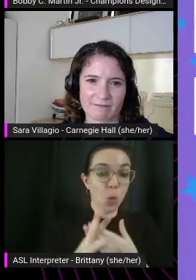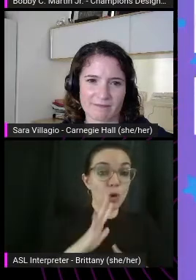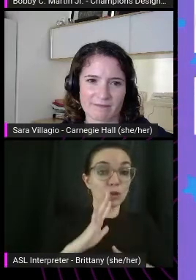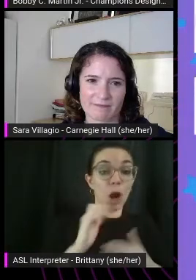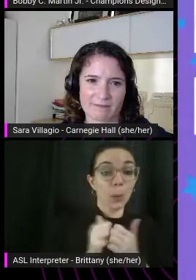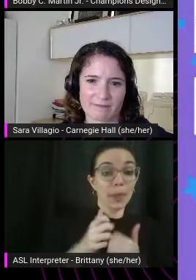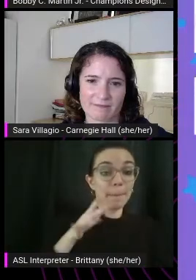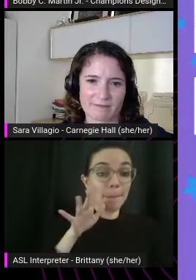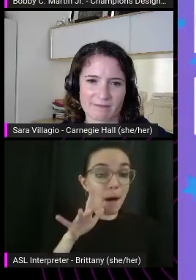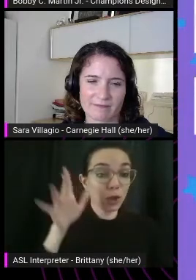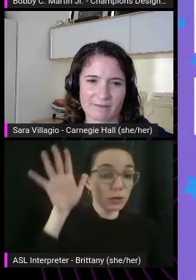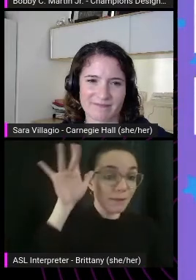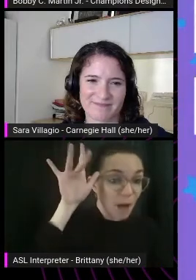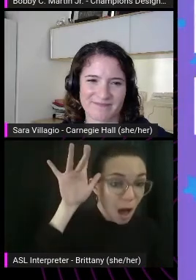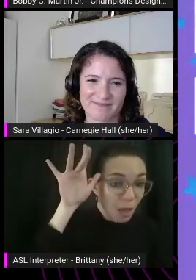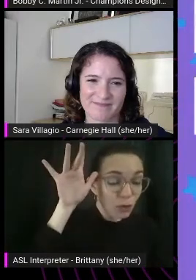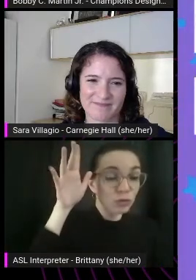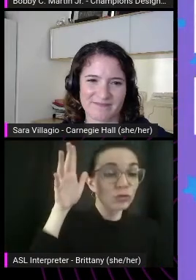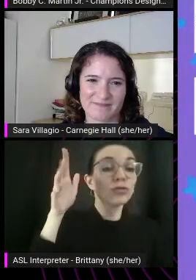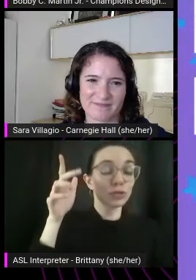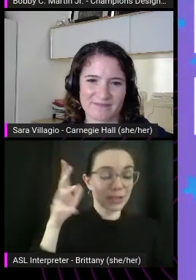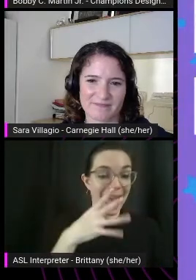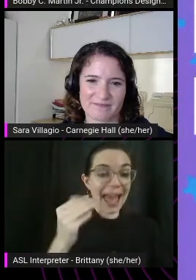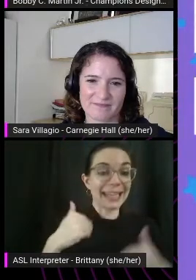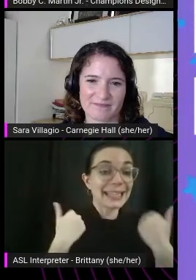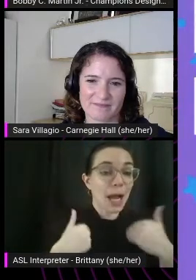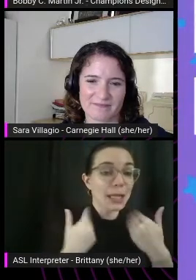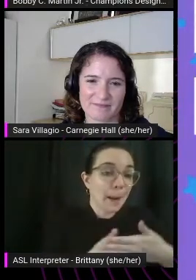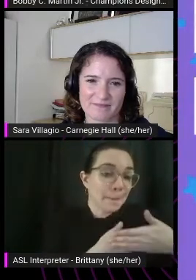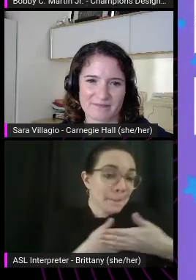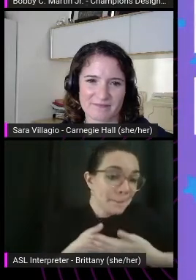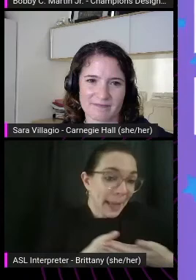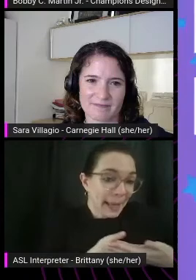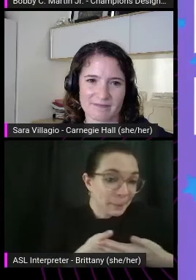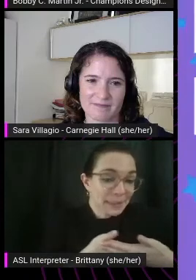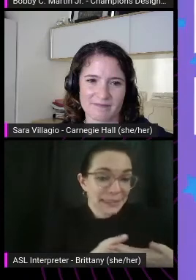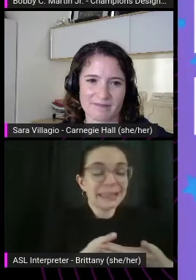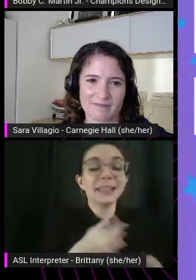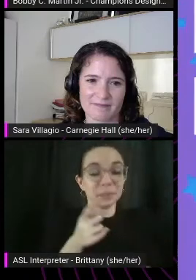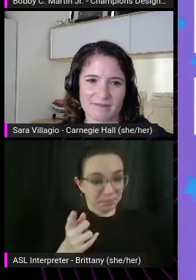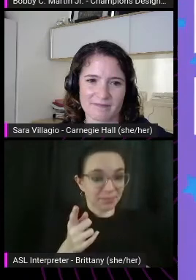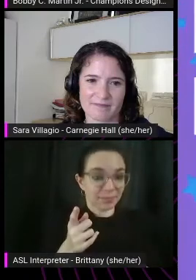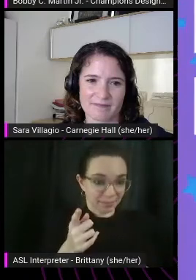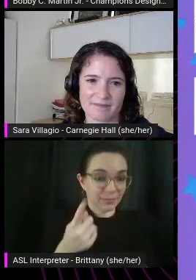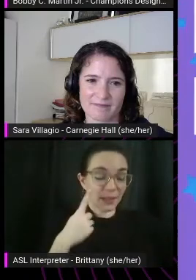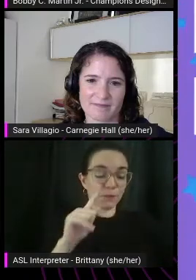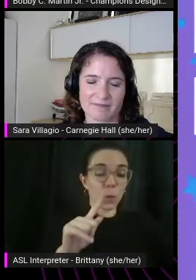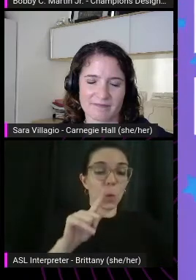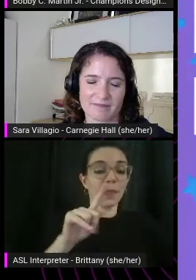and fathers and young babies, little infants. For the lullaby project,